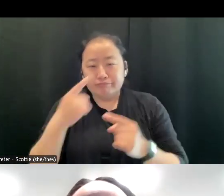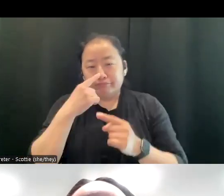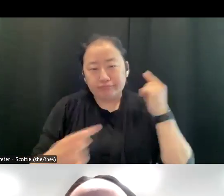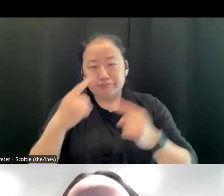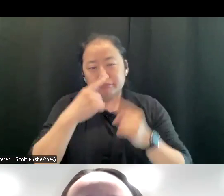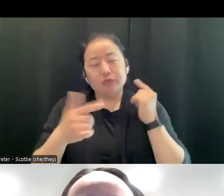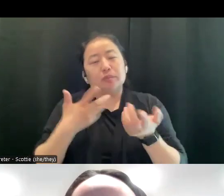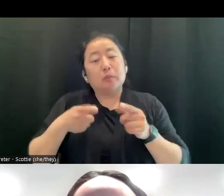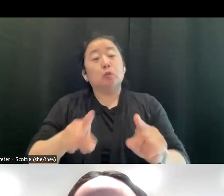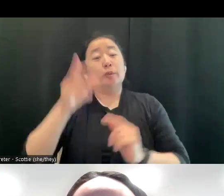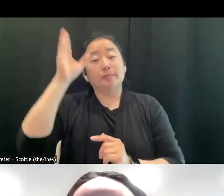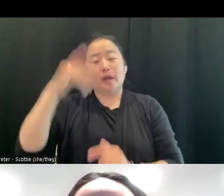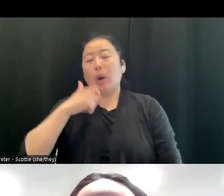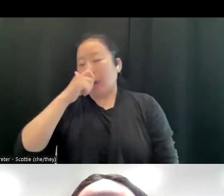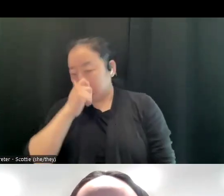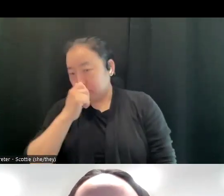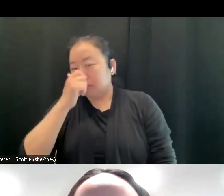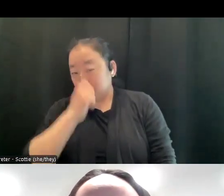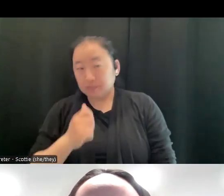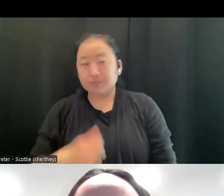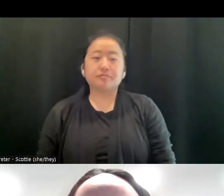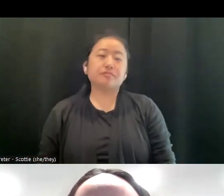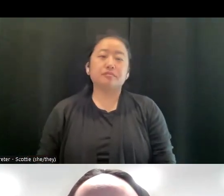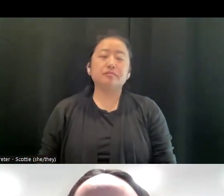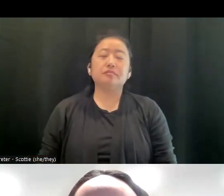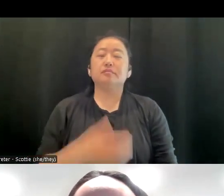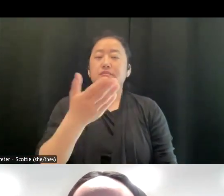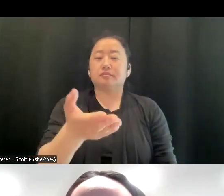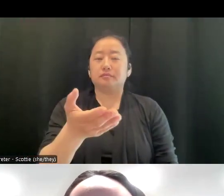So as the Director of TRAID, the technology related assistance for individuals with